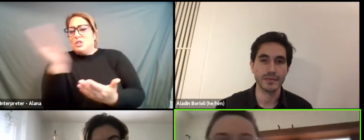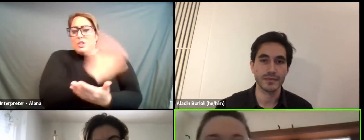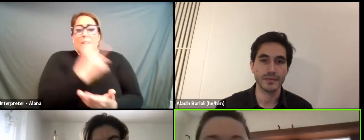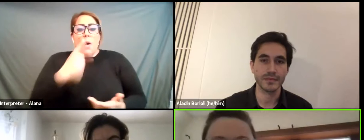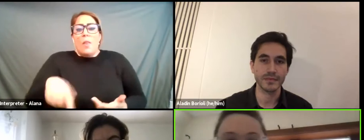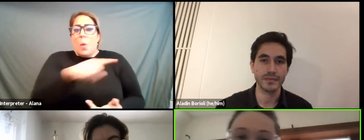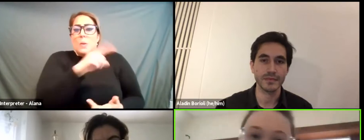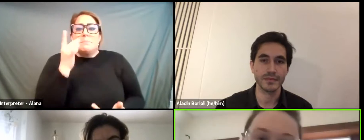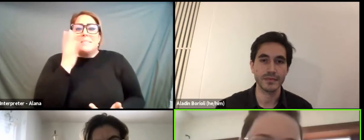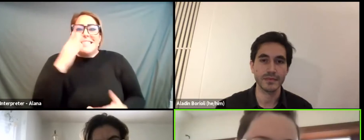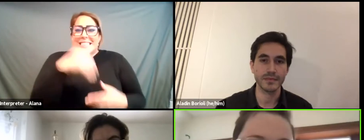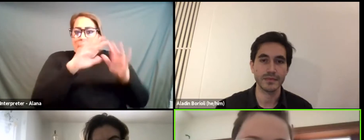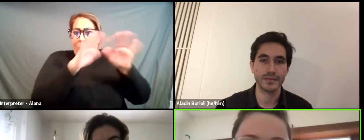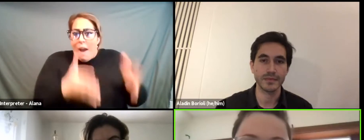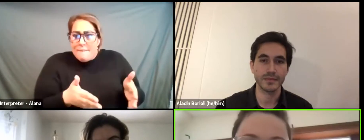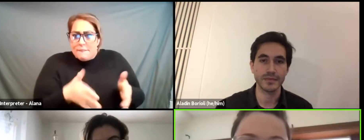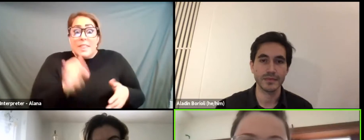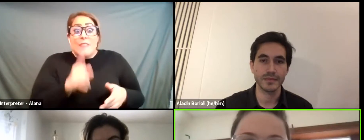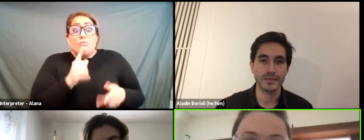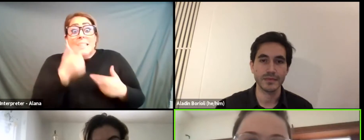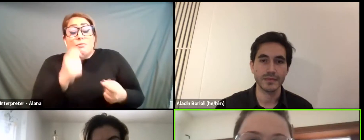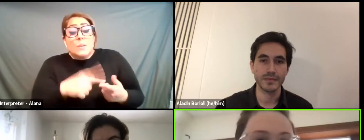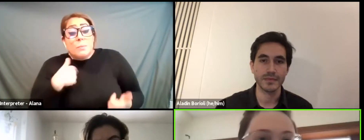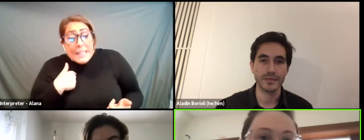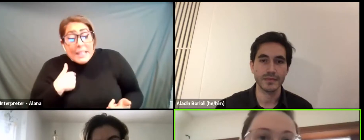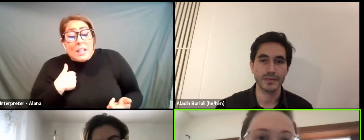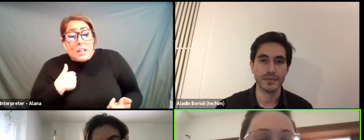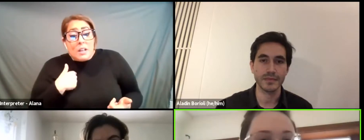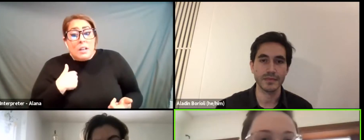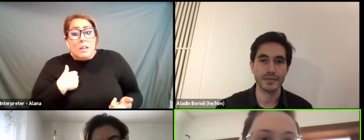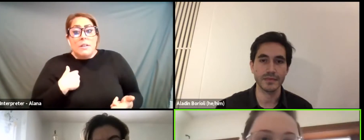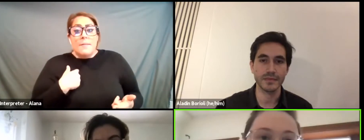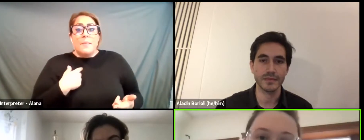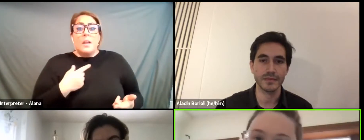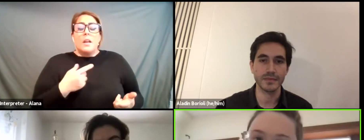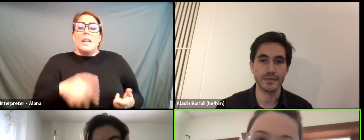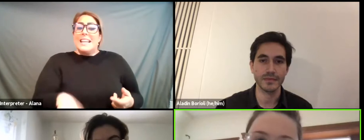which is really interesting to me that they can run at different frequencies depending on